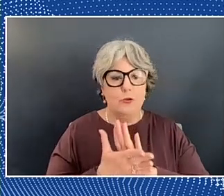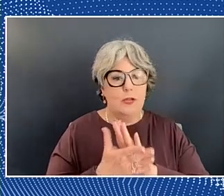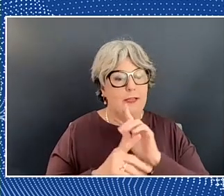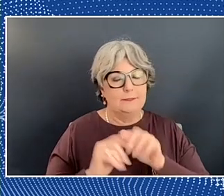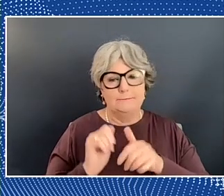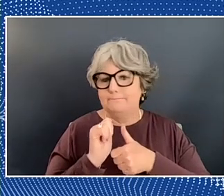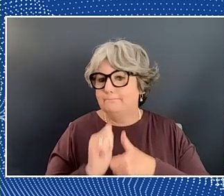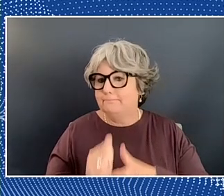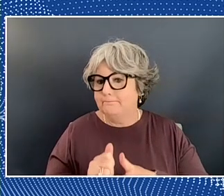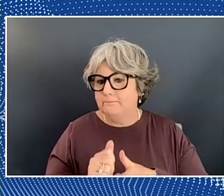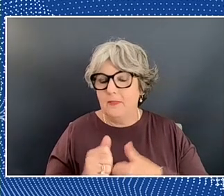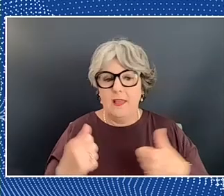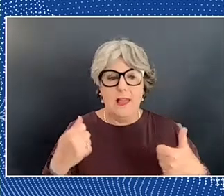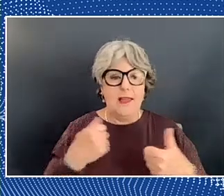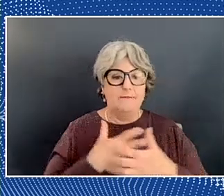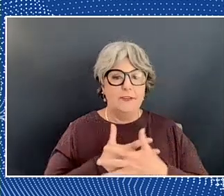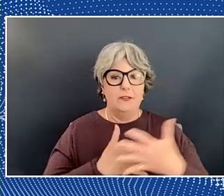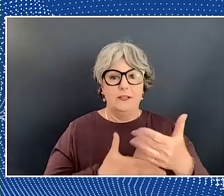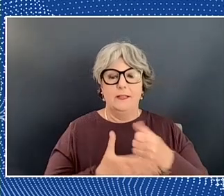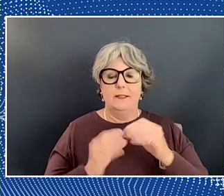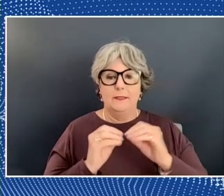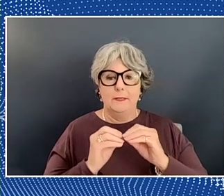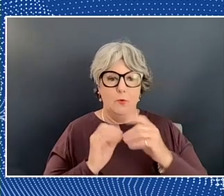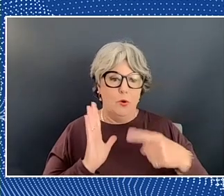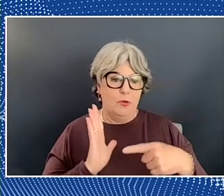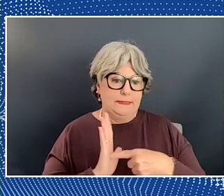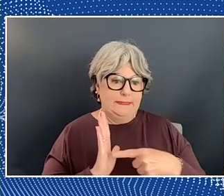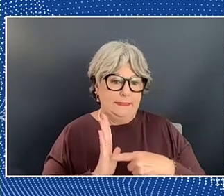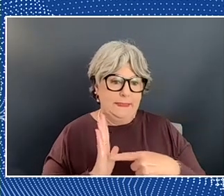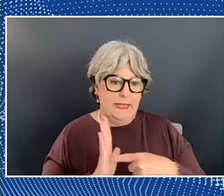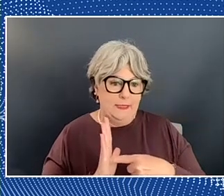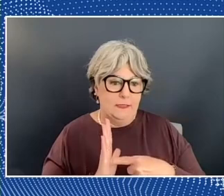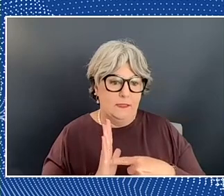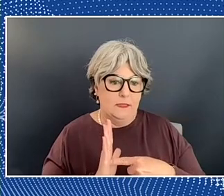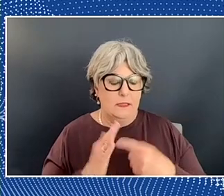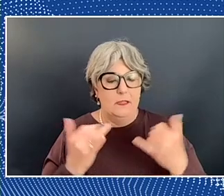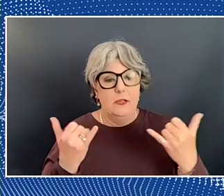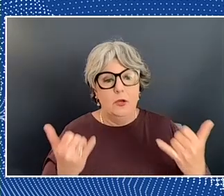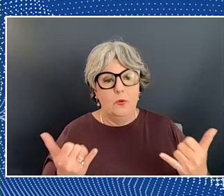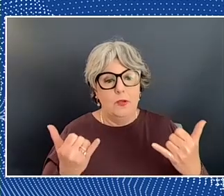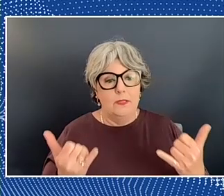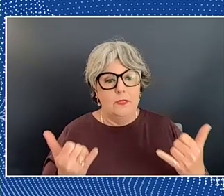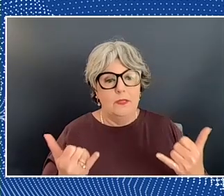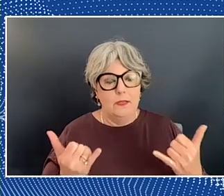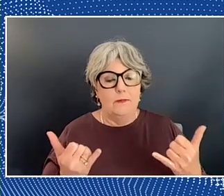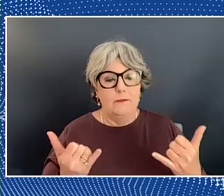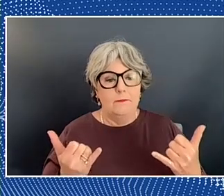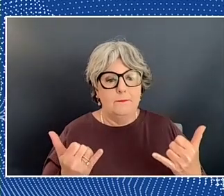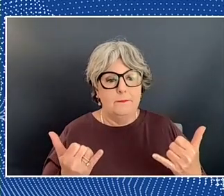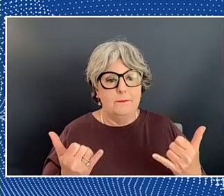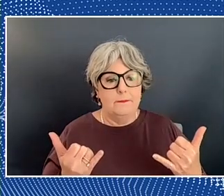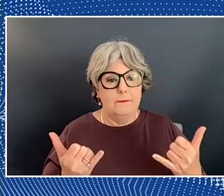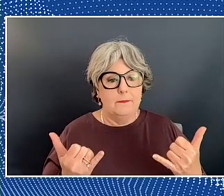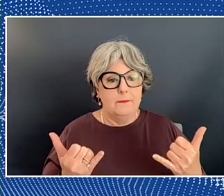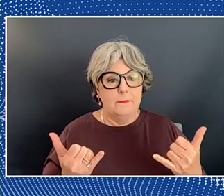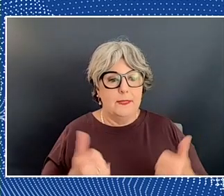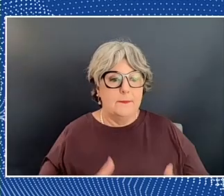feared of collecting more student loan debt. I'm currently at the stage where I'm at in life where I want to build a family.